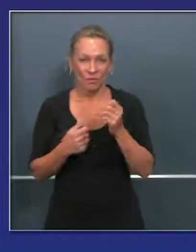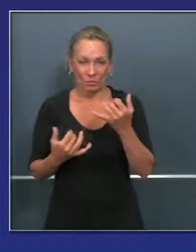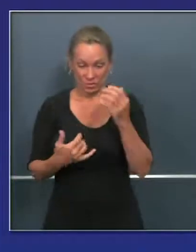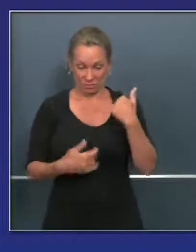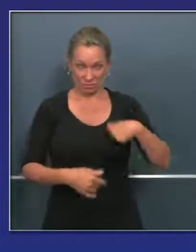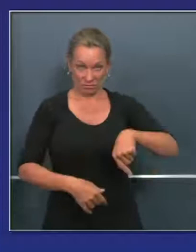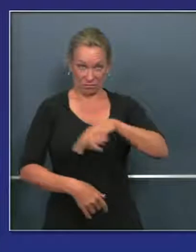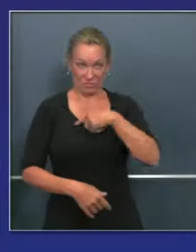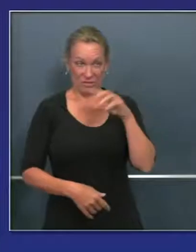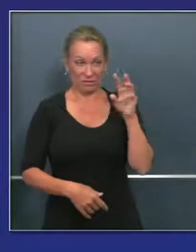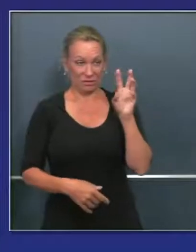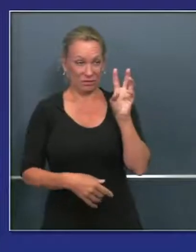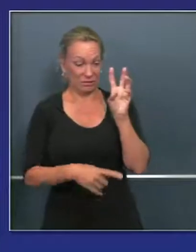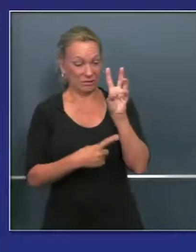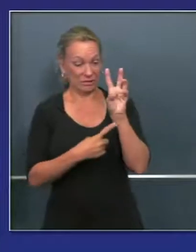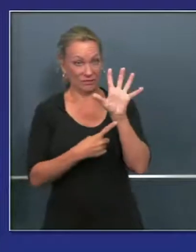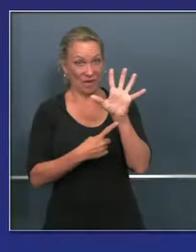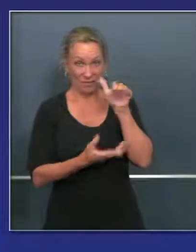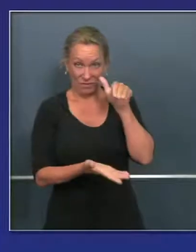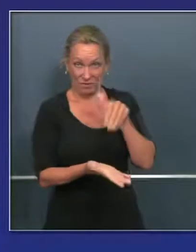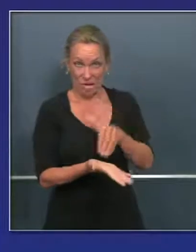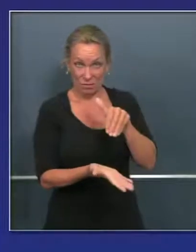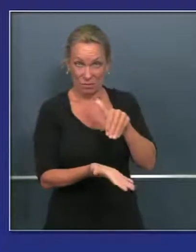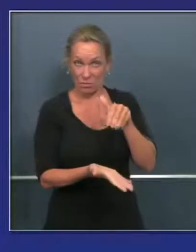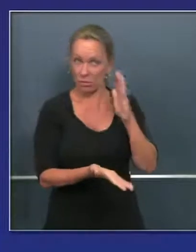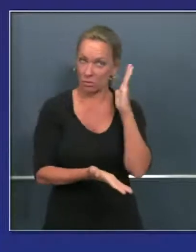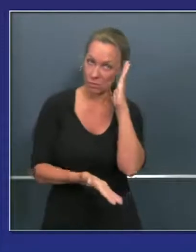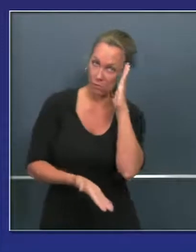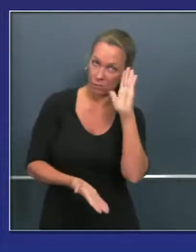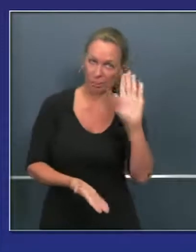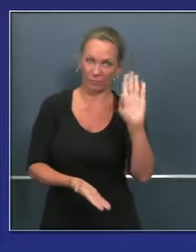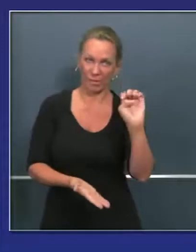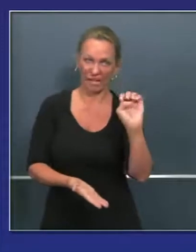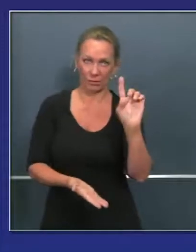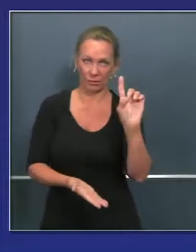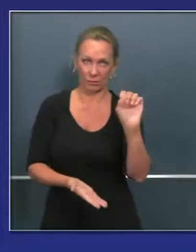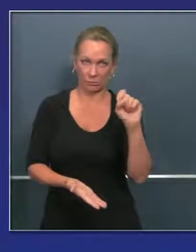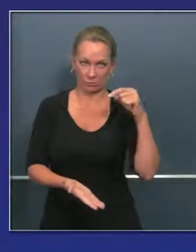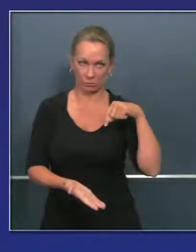to be precise and by the way that number changes on any given day for myriad of different reasons